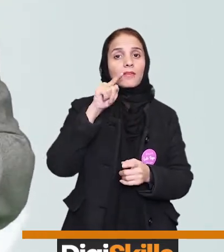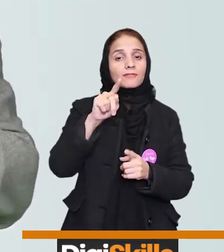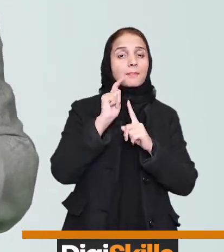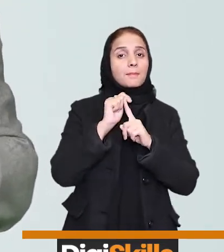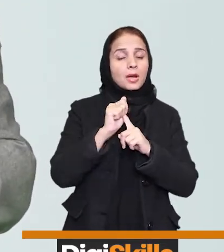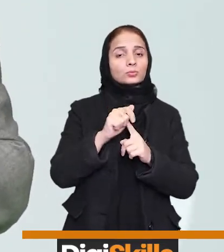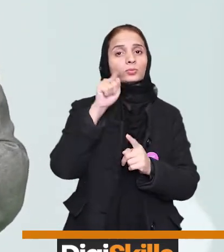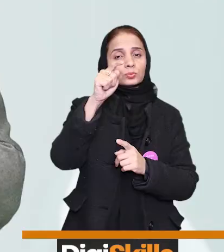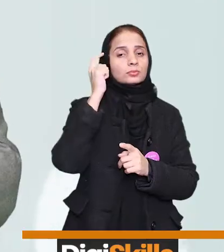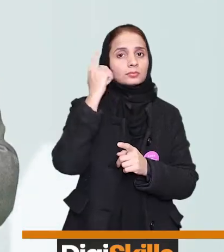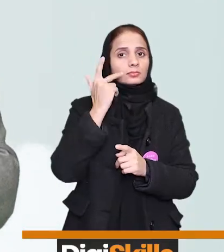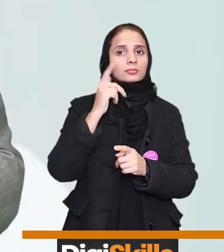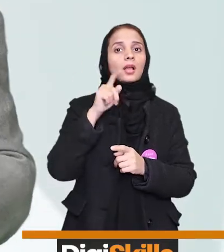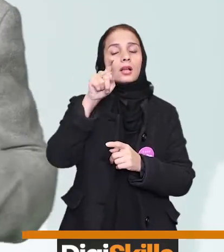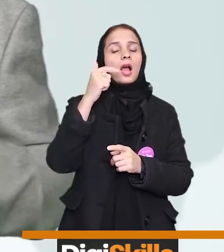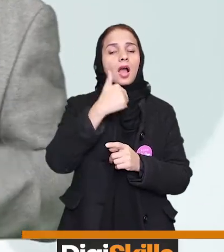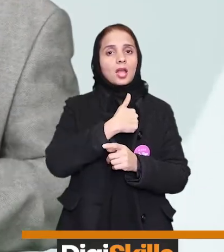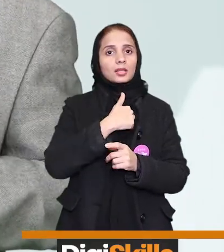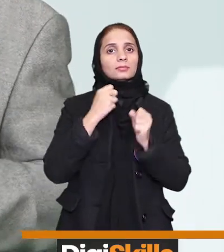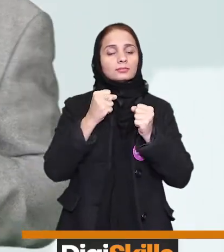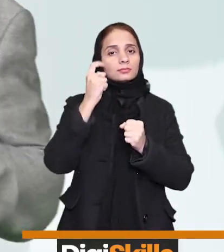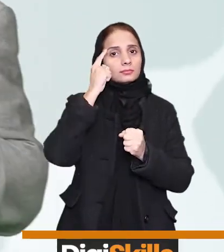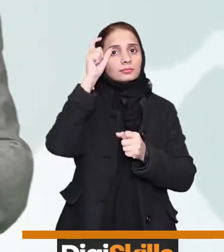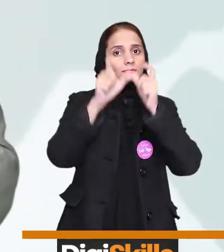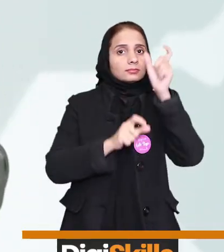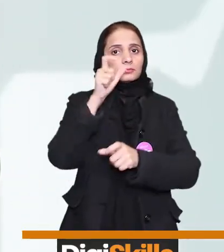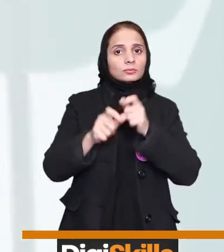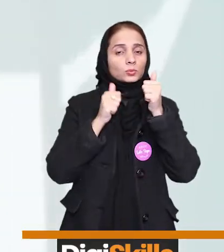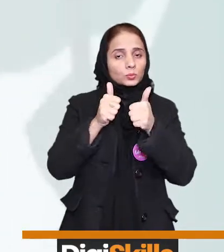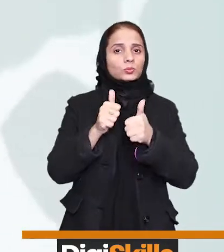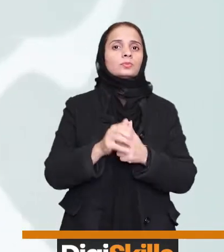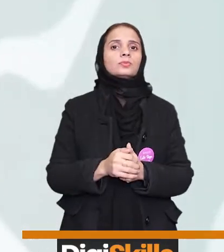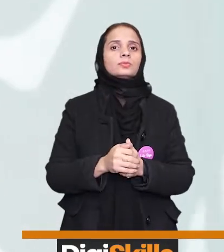So first and foremost important thing is you should be able to